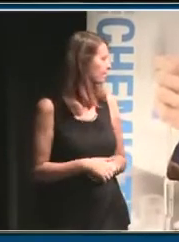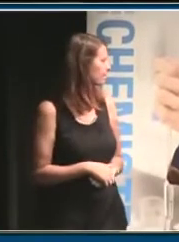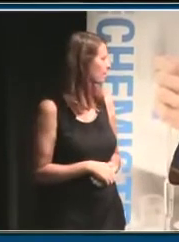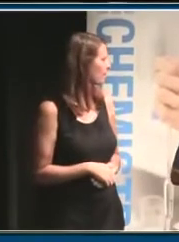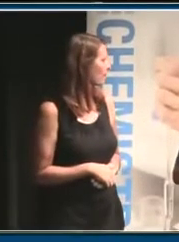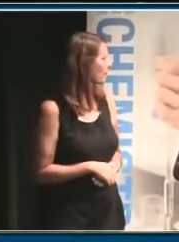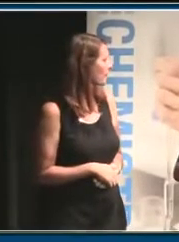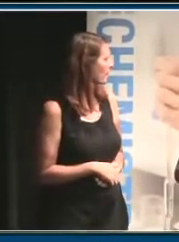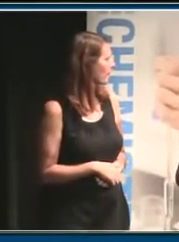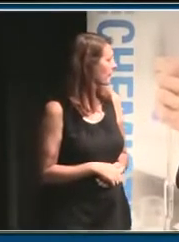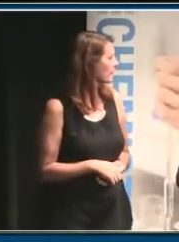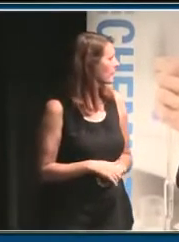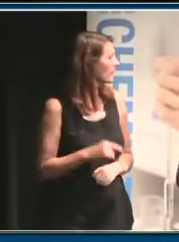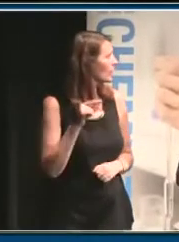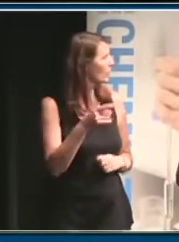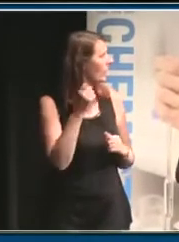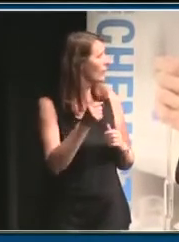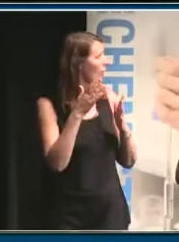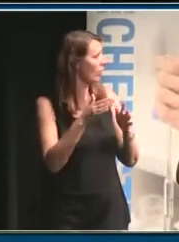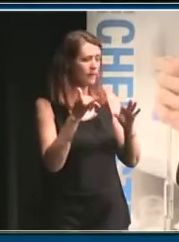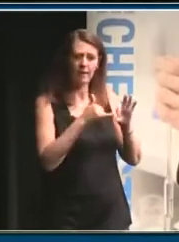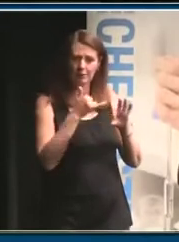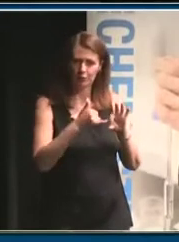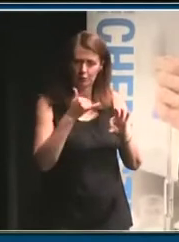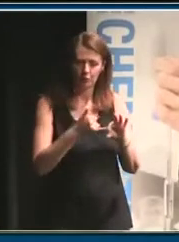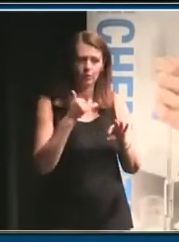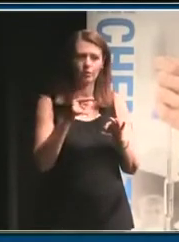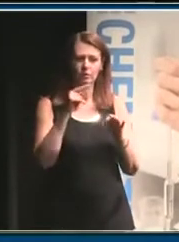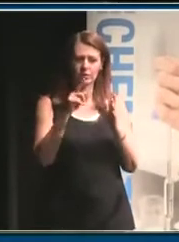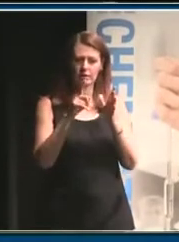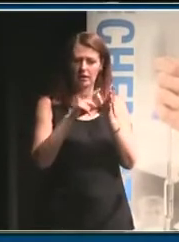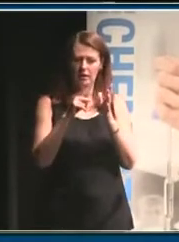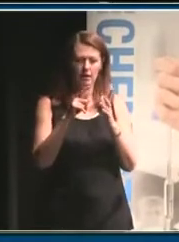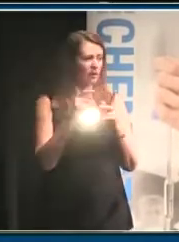So we have a lot of pharmaceuticals ALS, Alzheimer’s, oncology, diabetes.